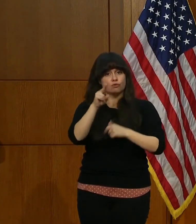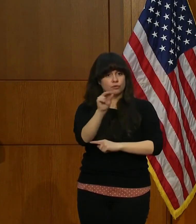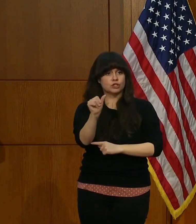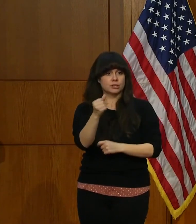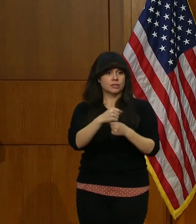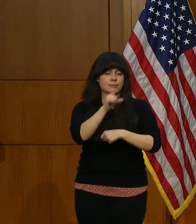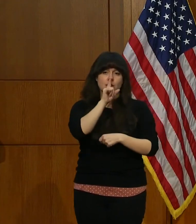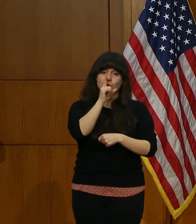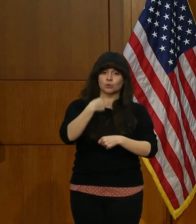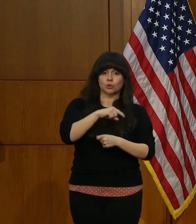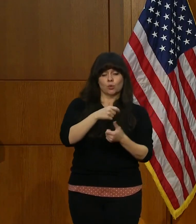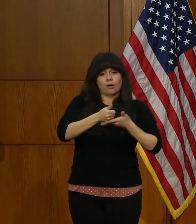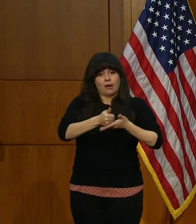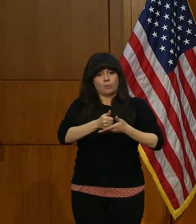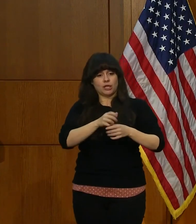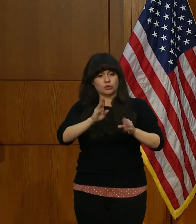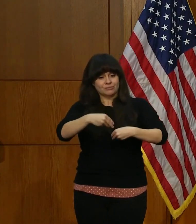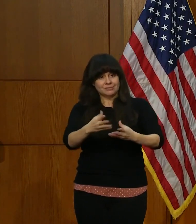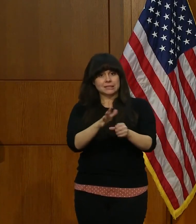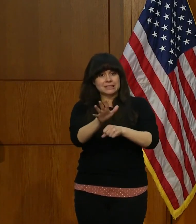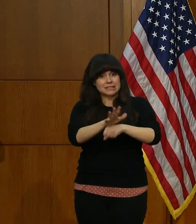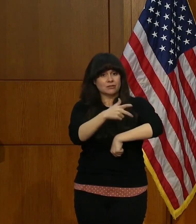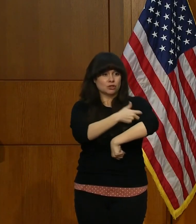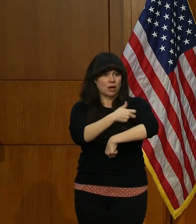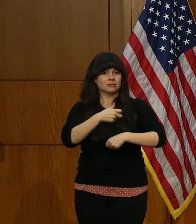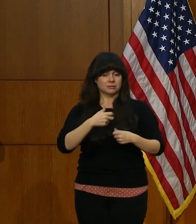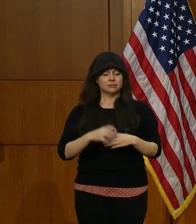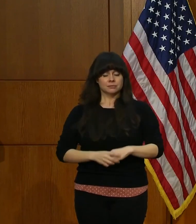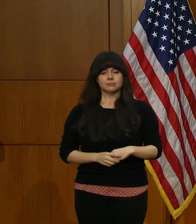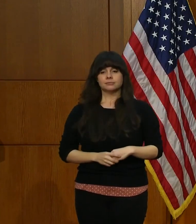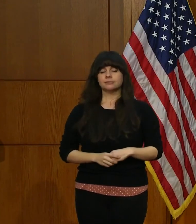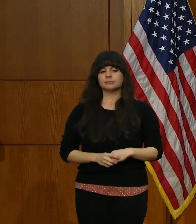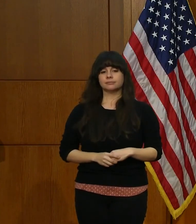TO BE A PART OF THIS SOLUTION FOR VIRGINIA. TO ENSURE THAT